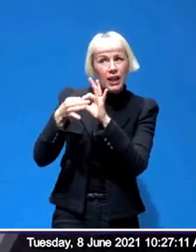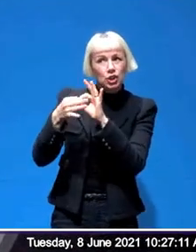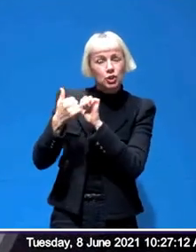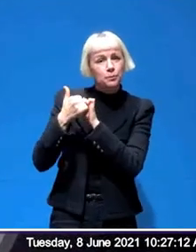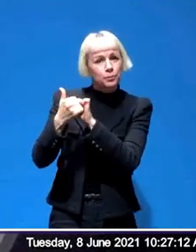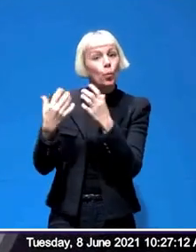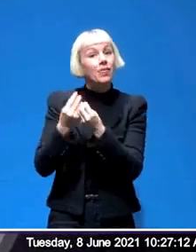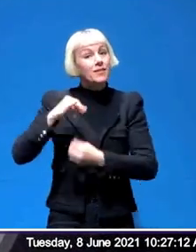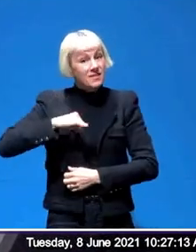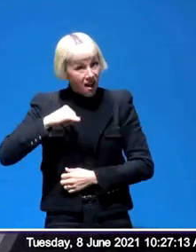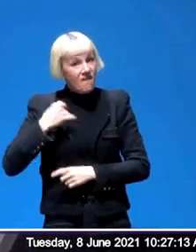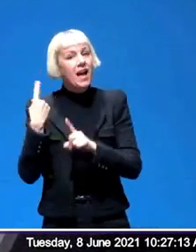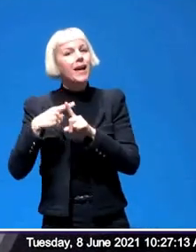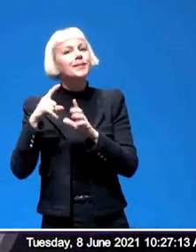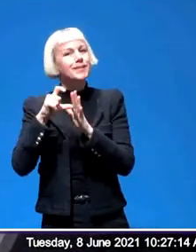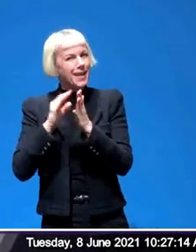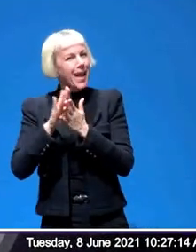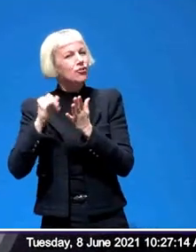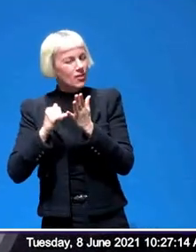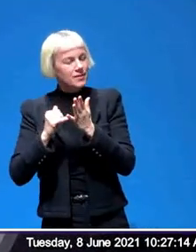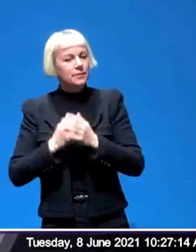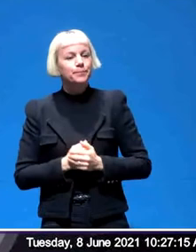I had good relationships with some workers over the years.